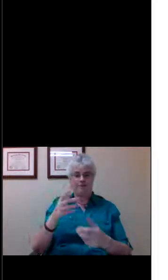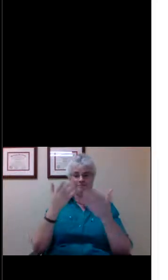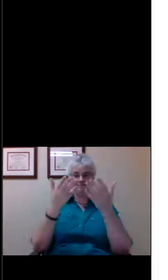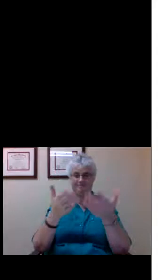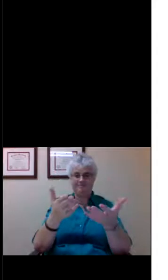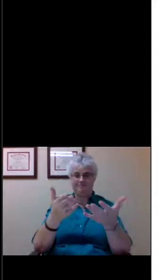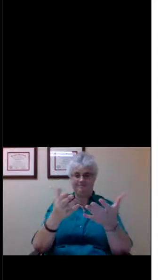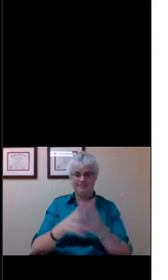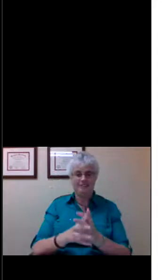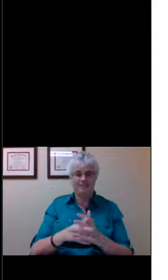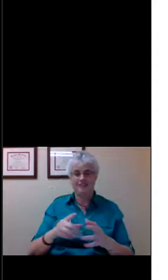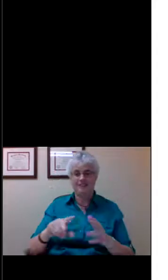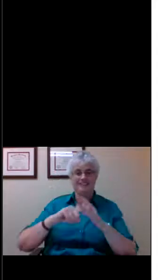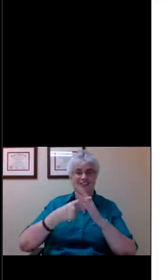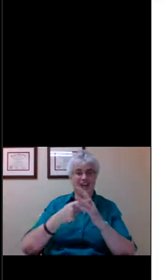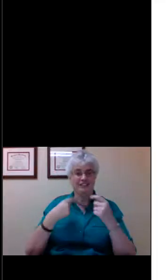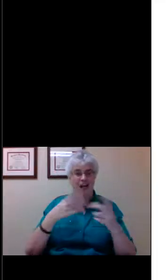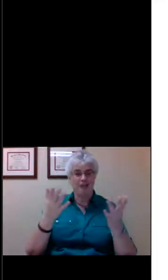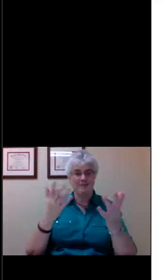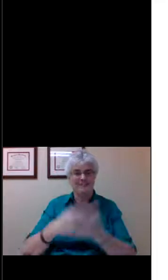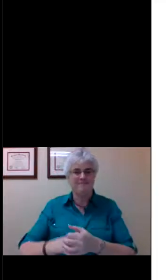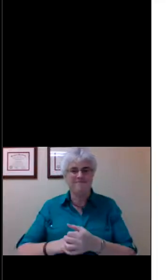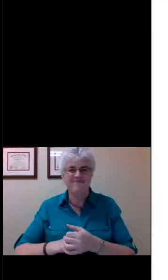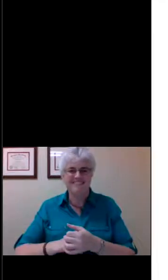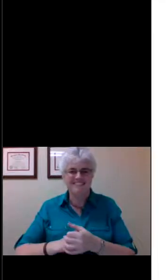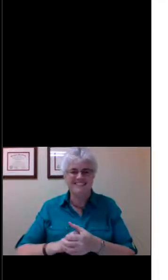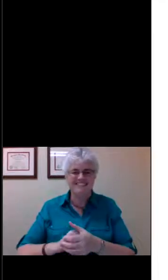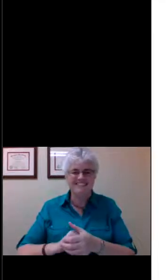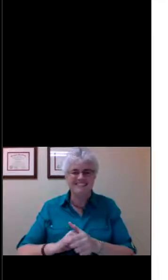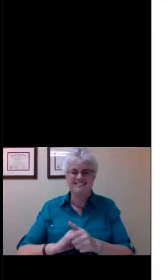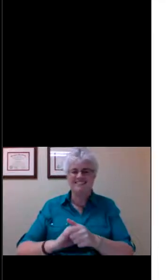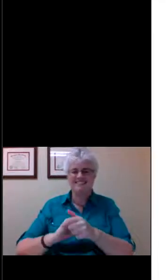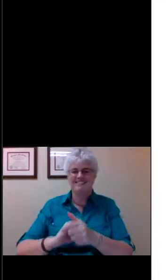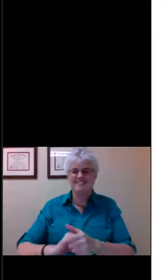and do our first poll. We'll start out with that. We'll just get started this way.